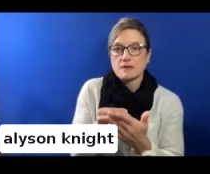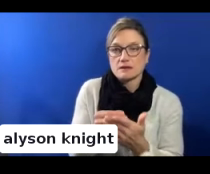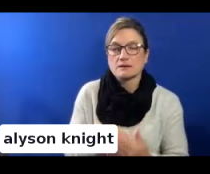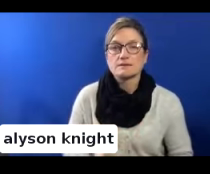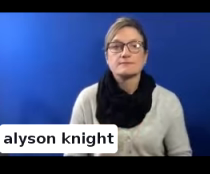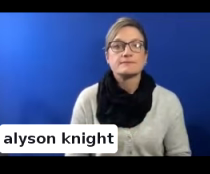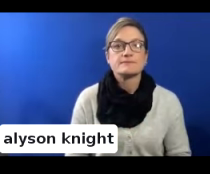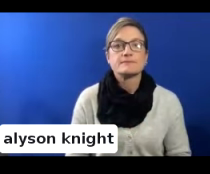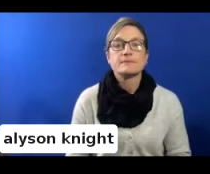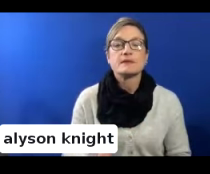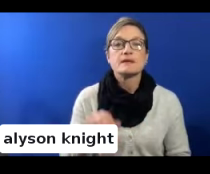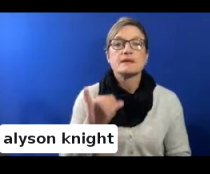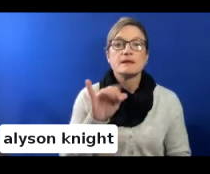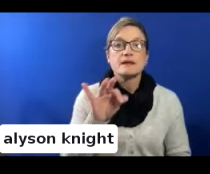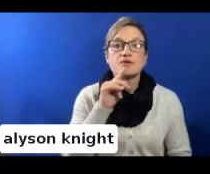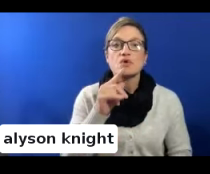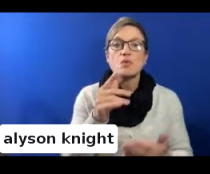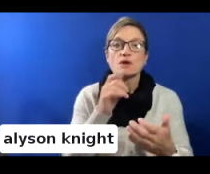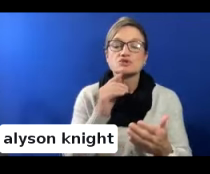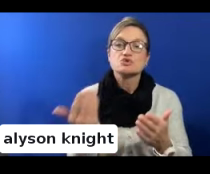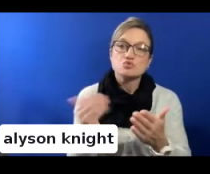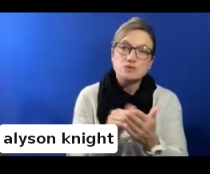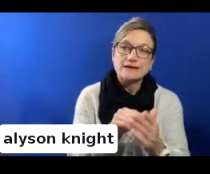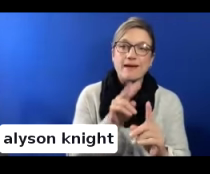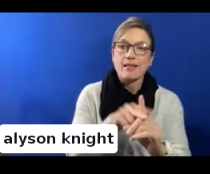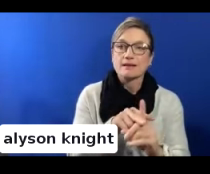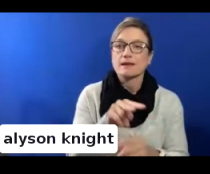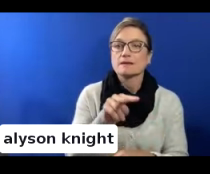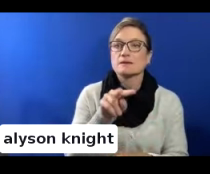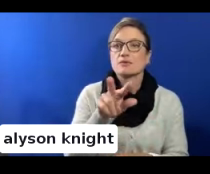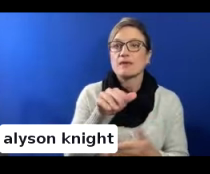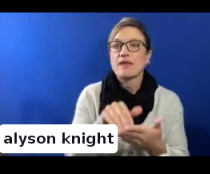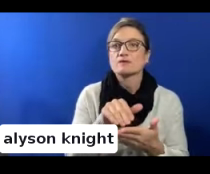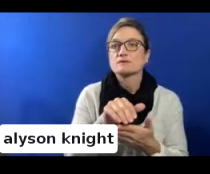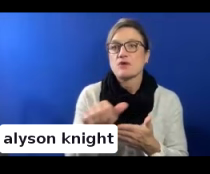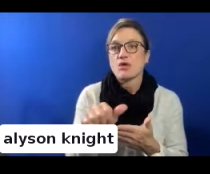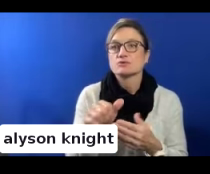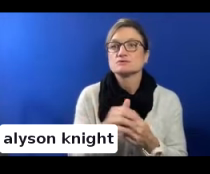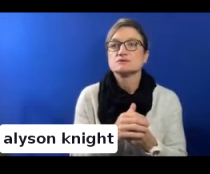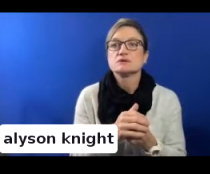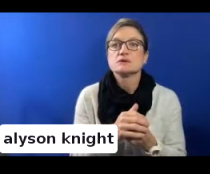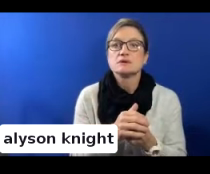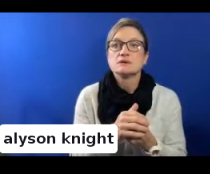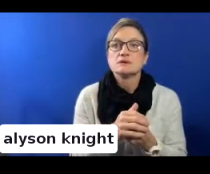Say you wanted to reallocate $3,000 from consultant to an